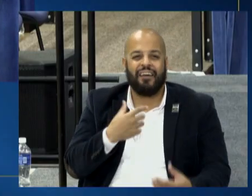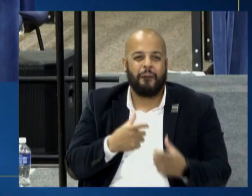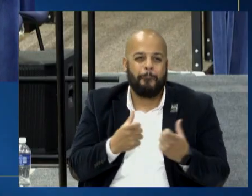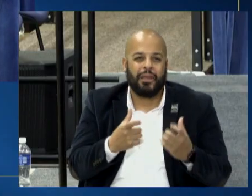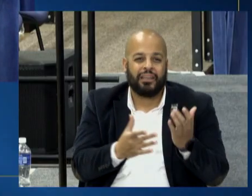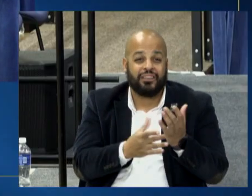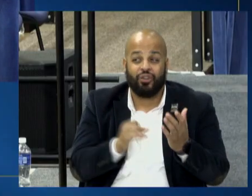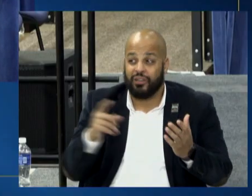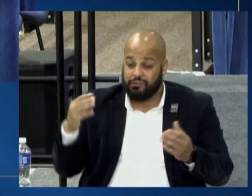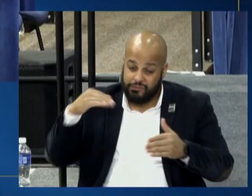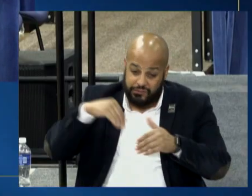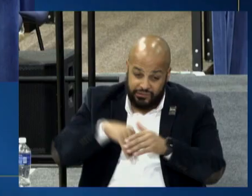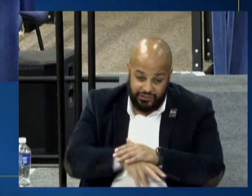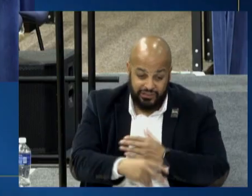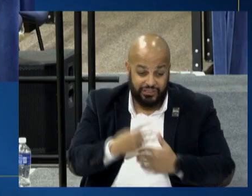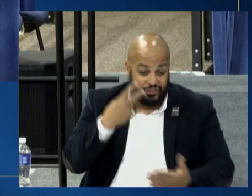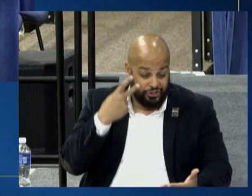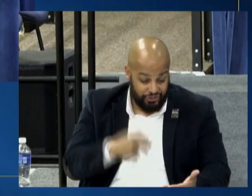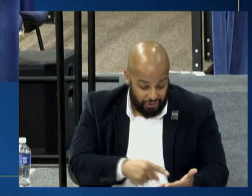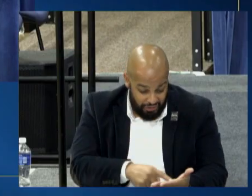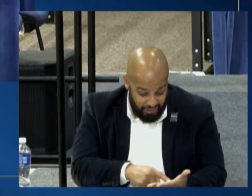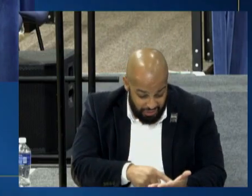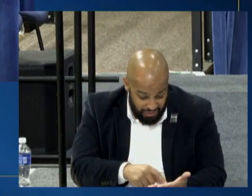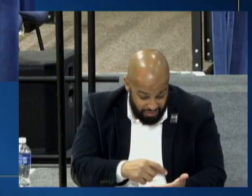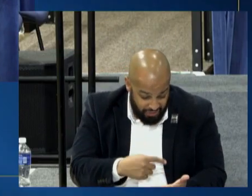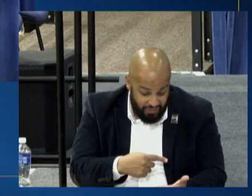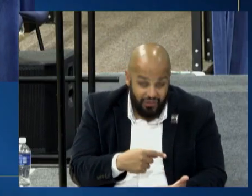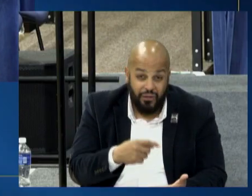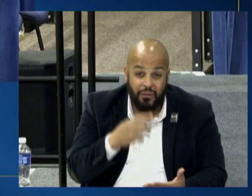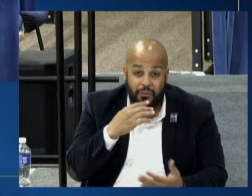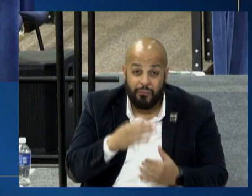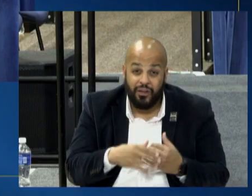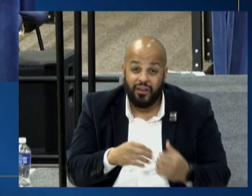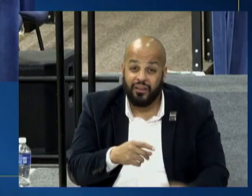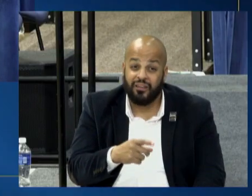look at the smear. And she indeed did have leukemia. And she was successfully treated.